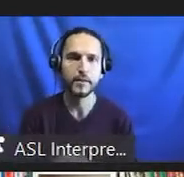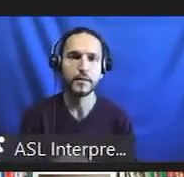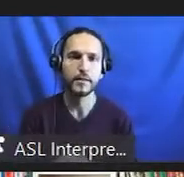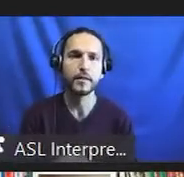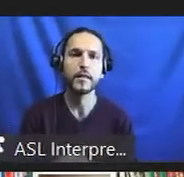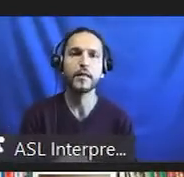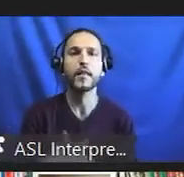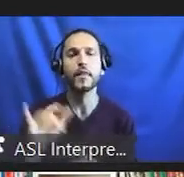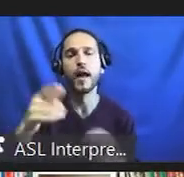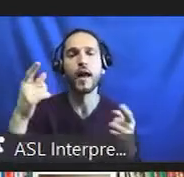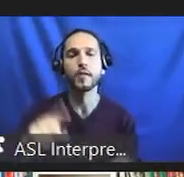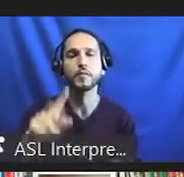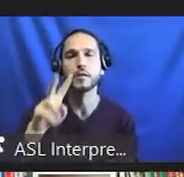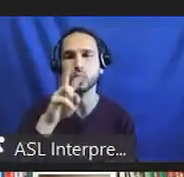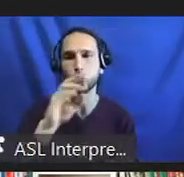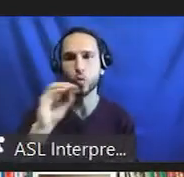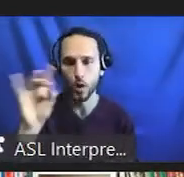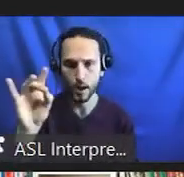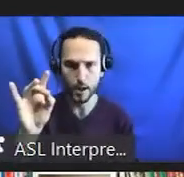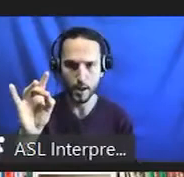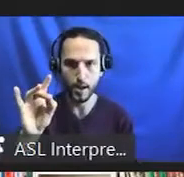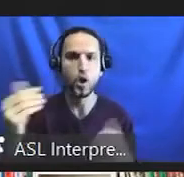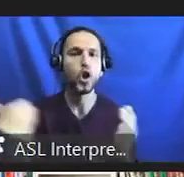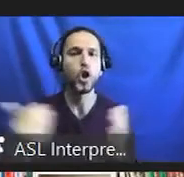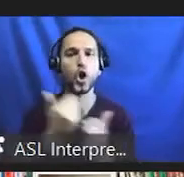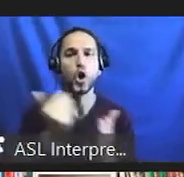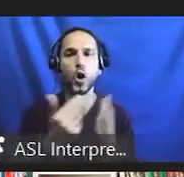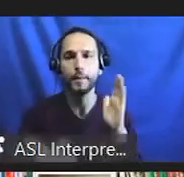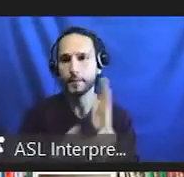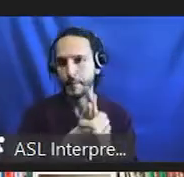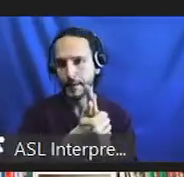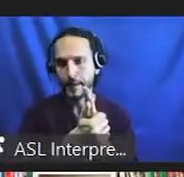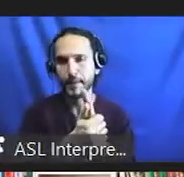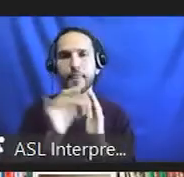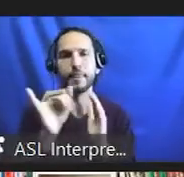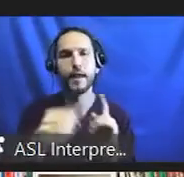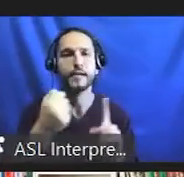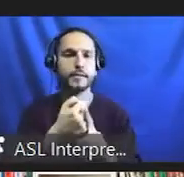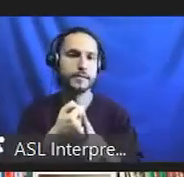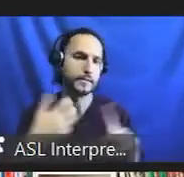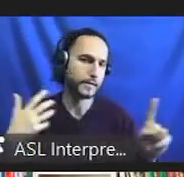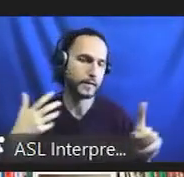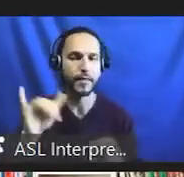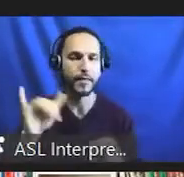But in 2008, there was an amendment that greatly expanded the definition